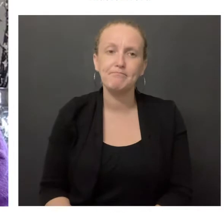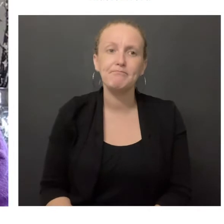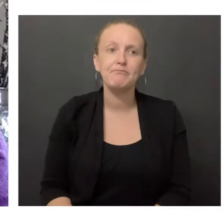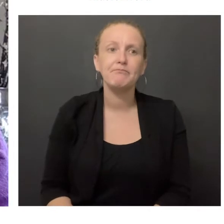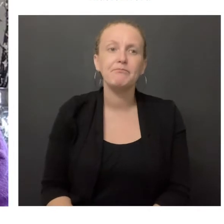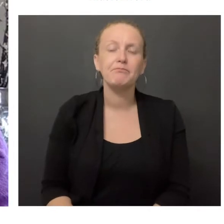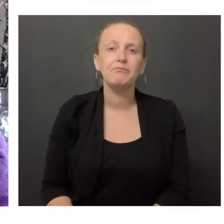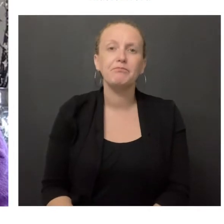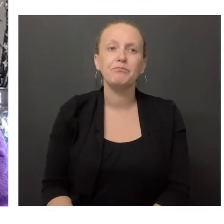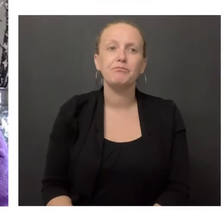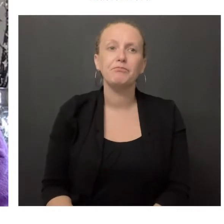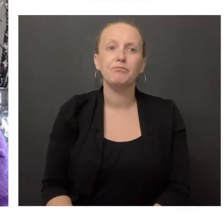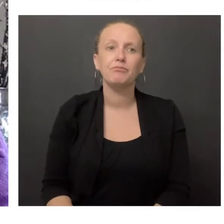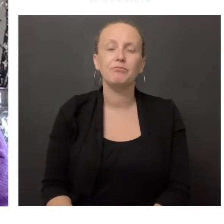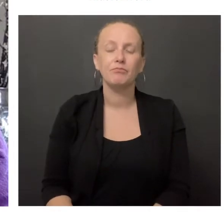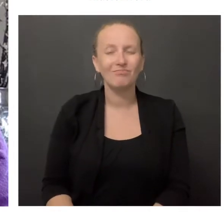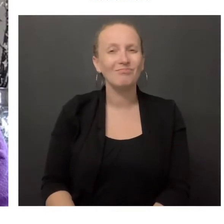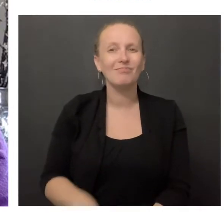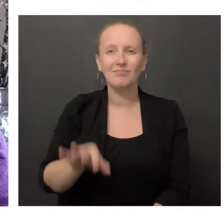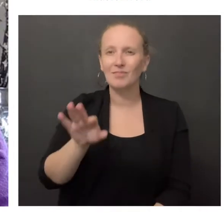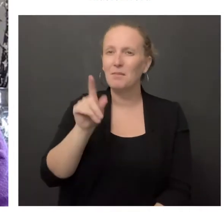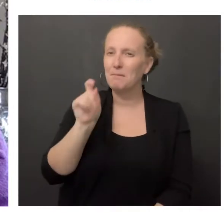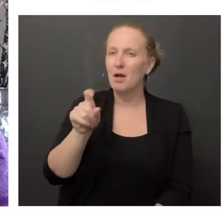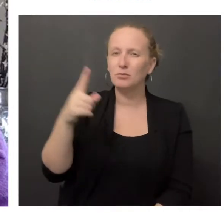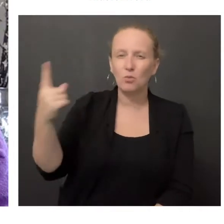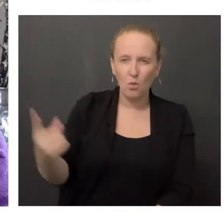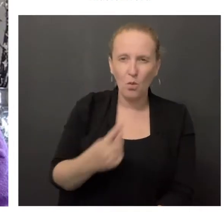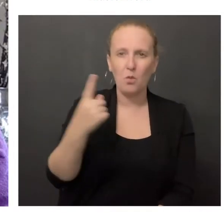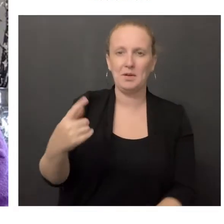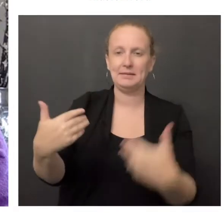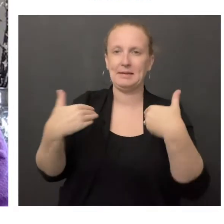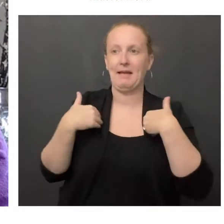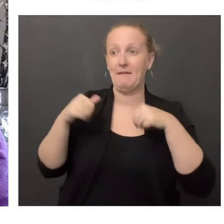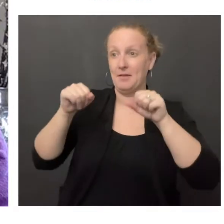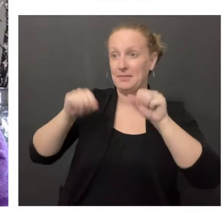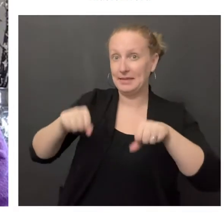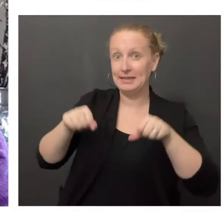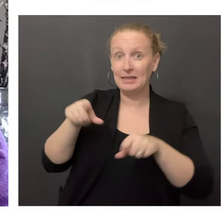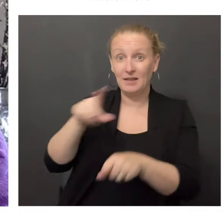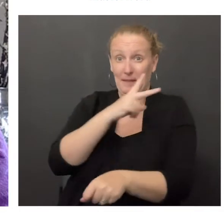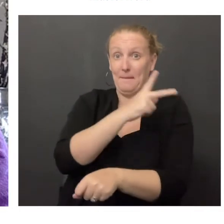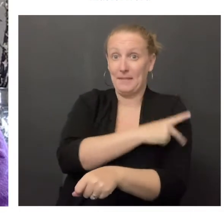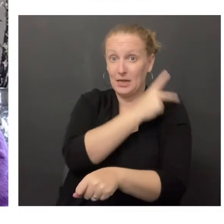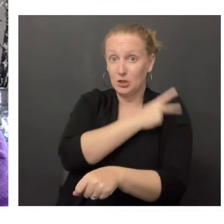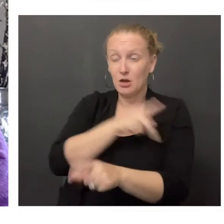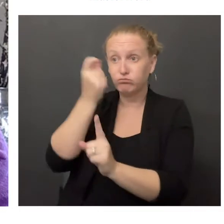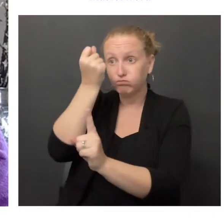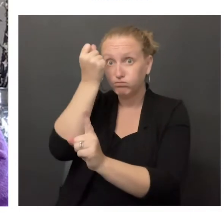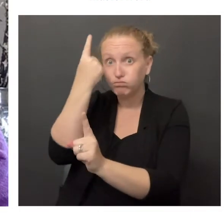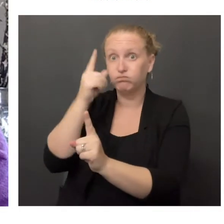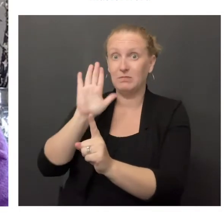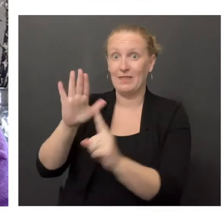Um, and so you always have to have the ability for the patient to understand that, and understand their health care.